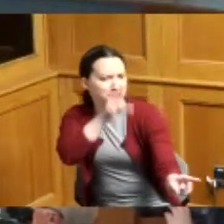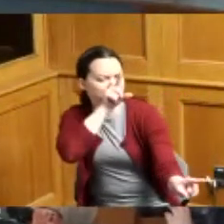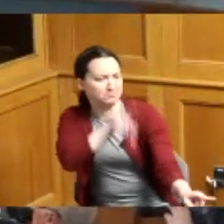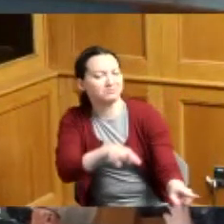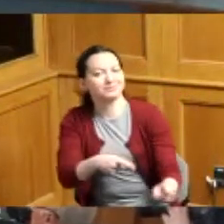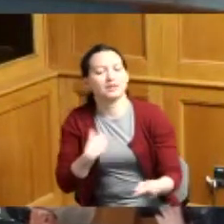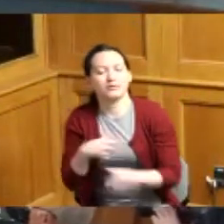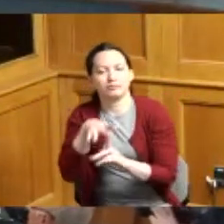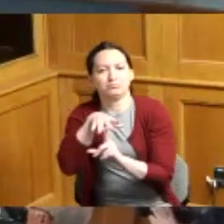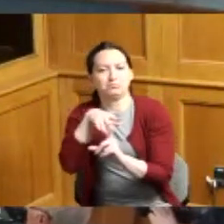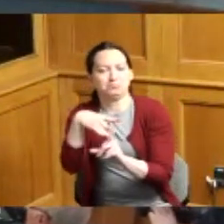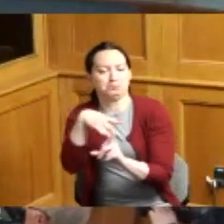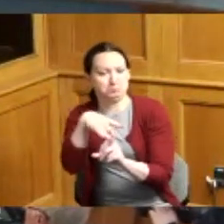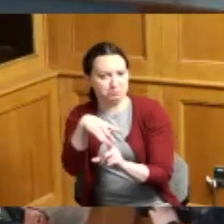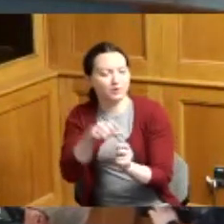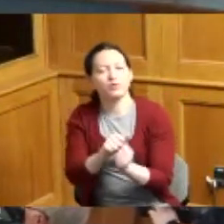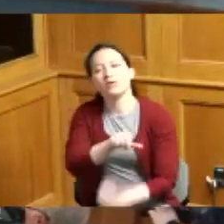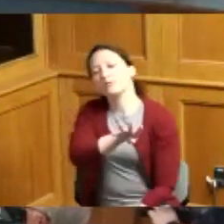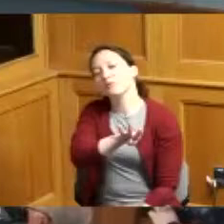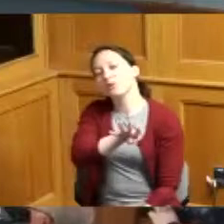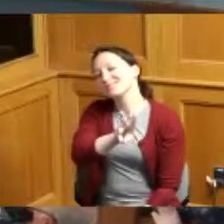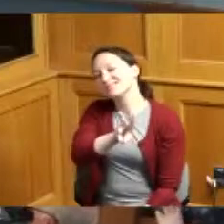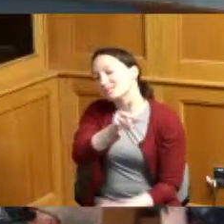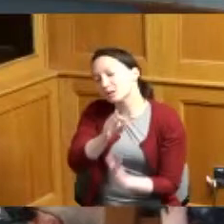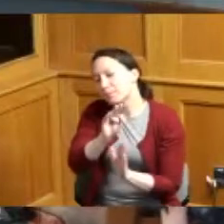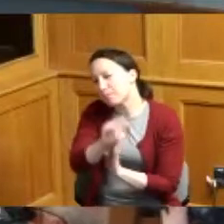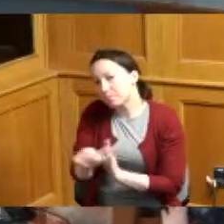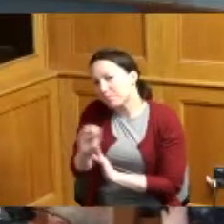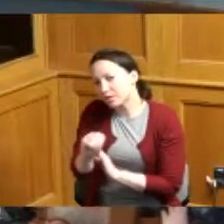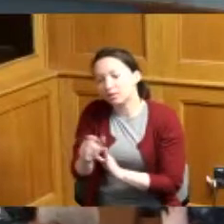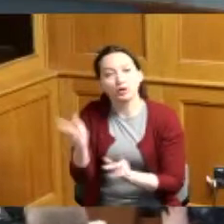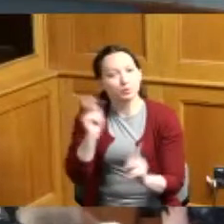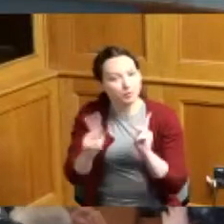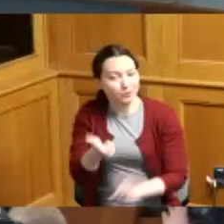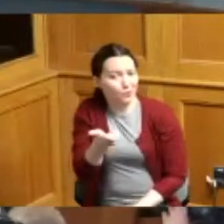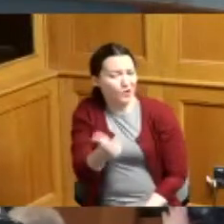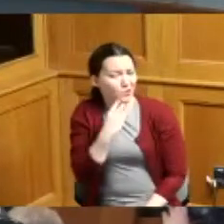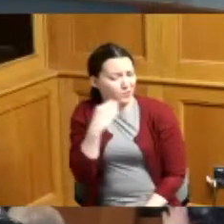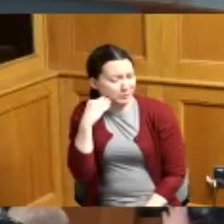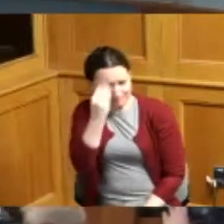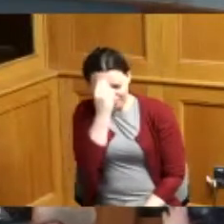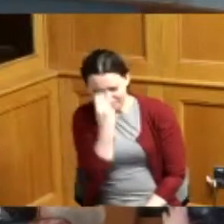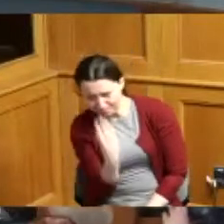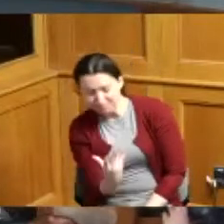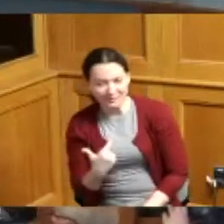context on the the 46 million just so folk for folks who are watching at home I don't want it to